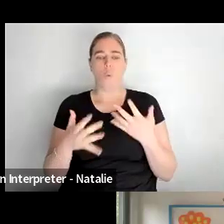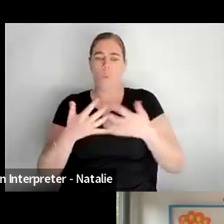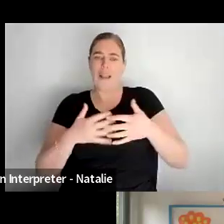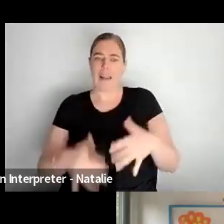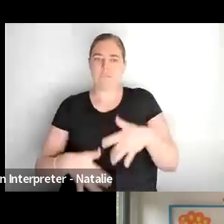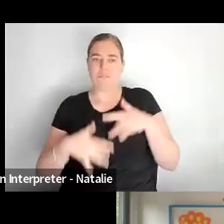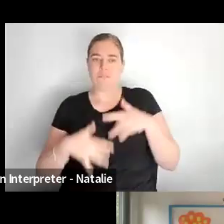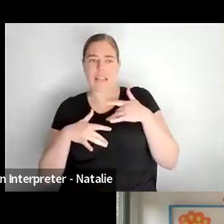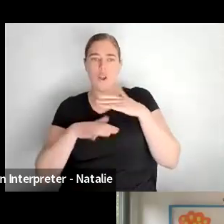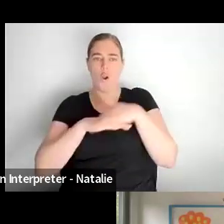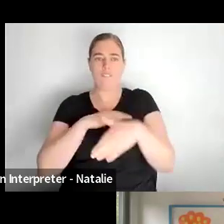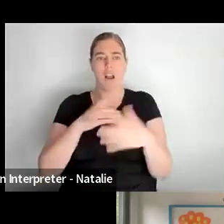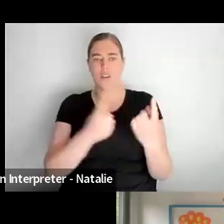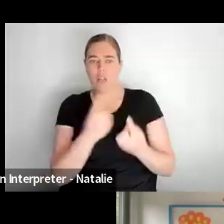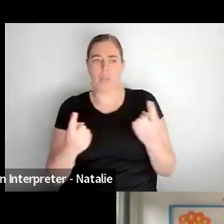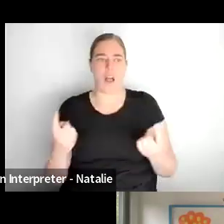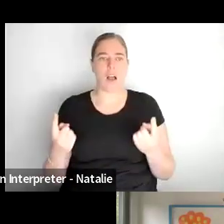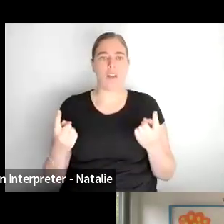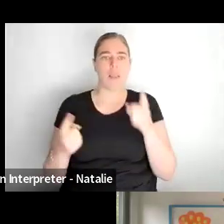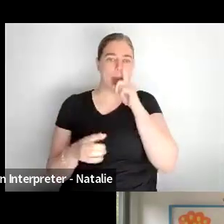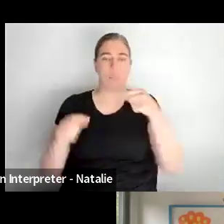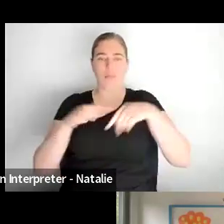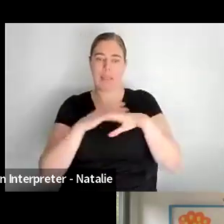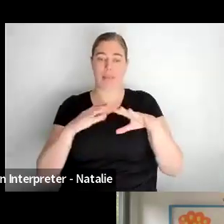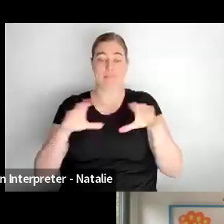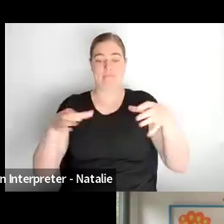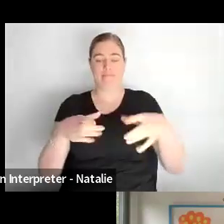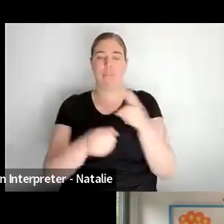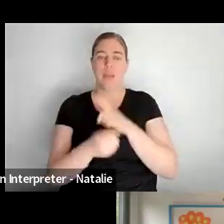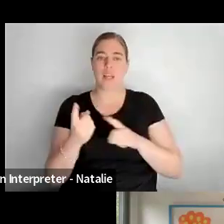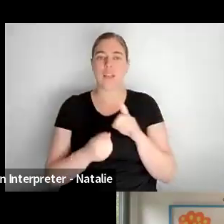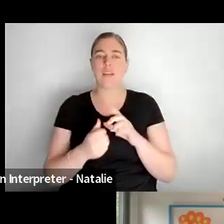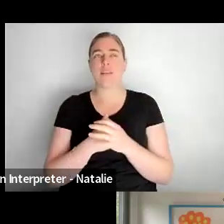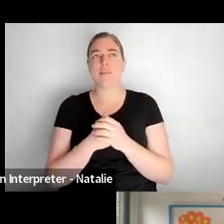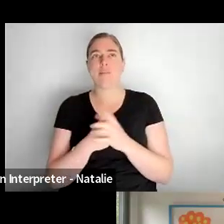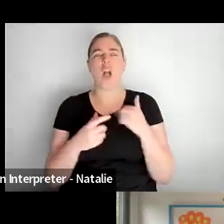the other people in the room as well. I agree, I don't think there has been any